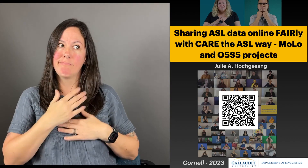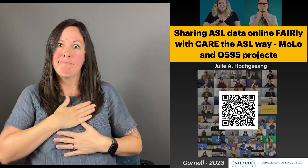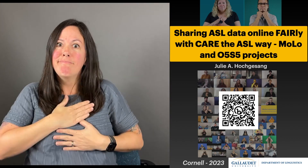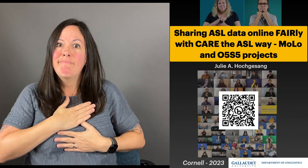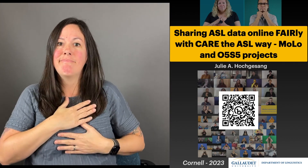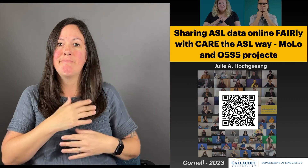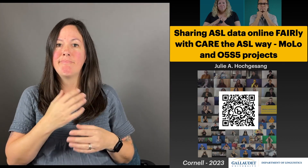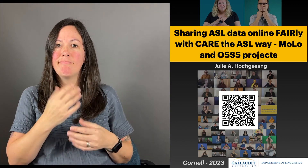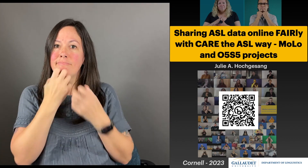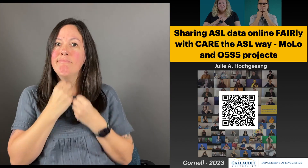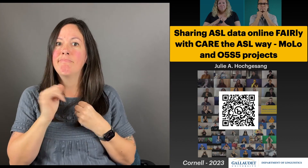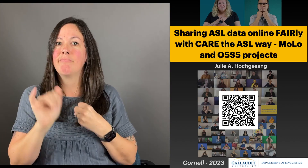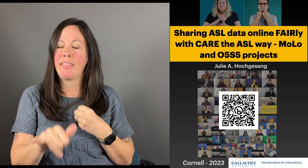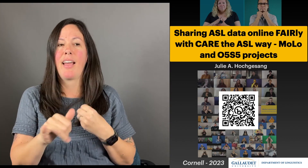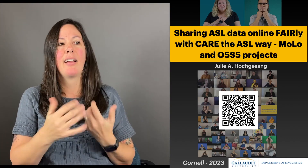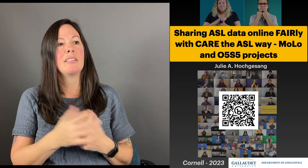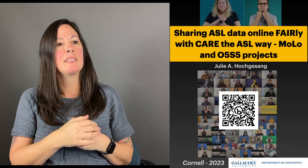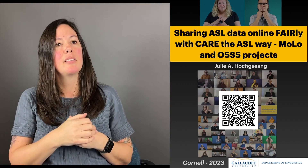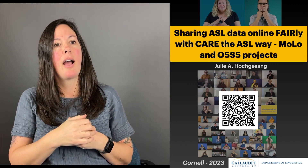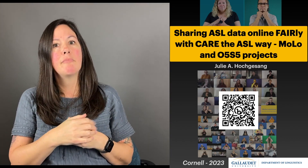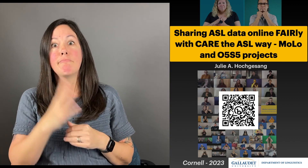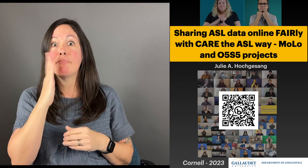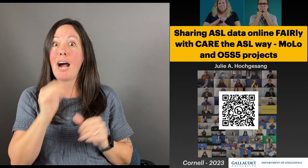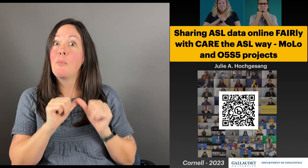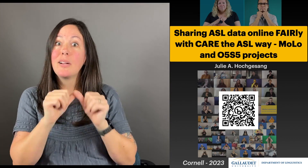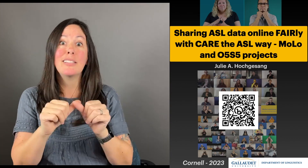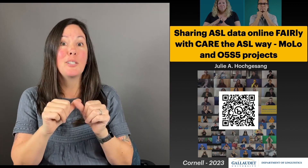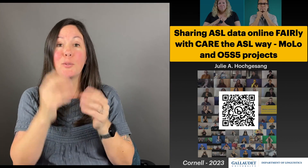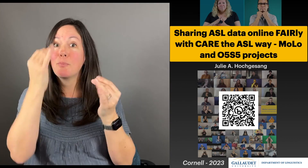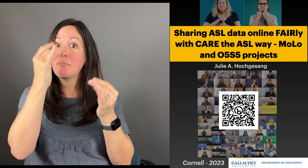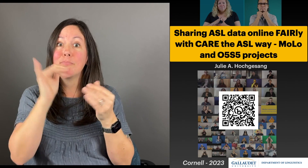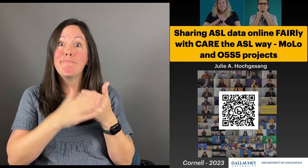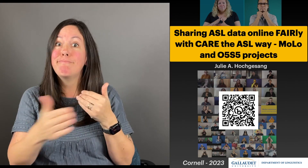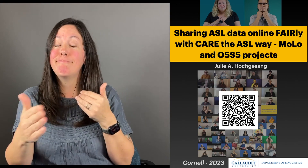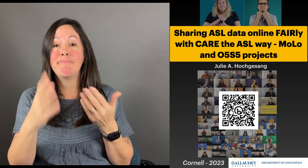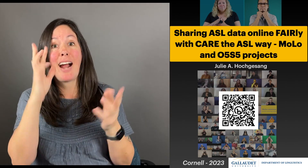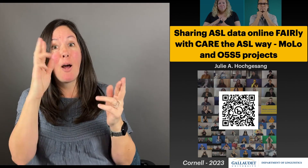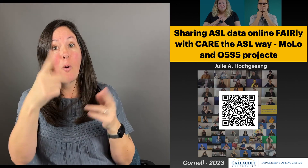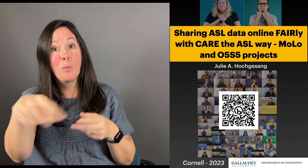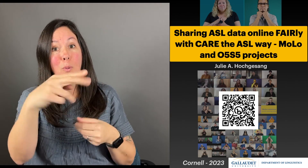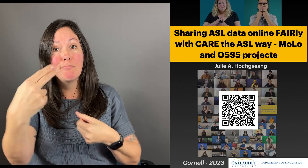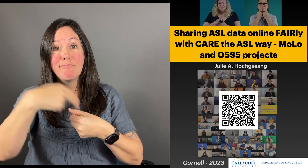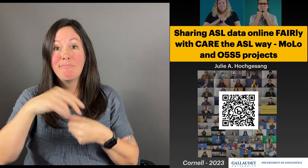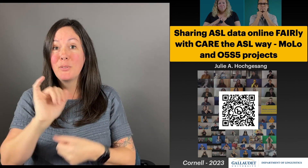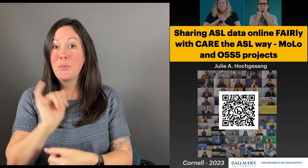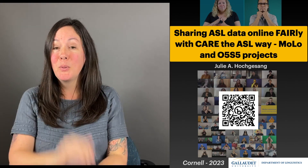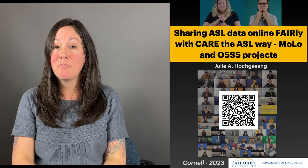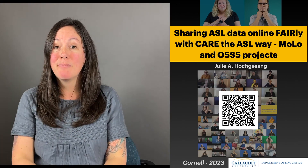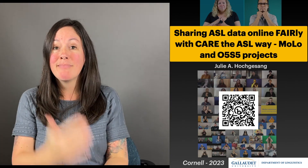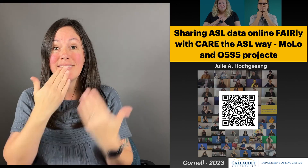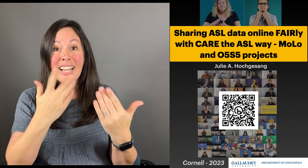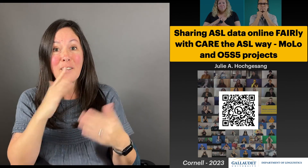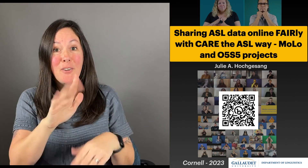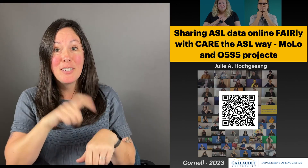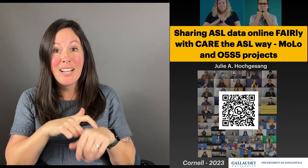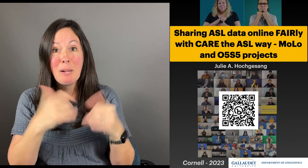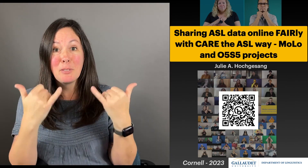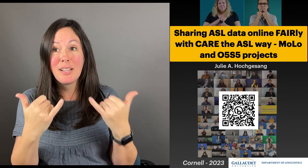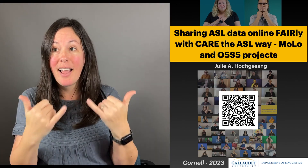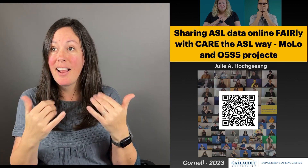really really important work and that's a huge value for me I'm going to keep thinking about this for as many years as